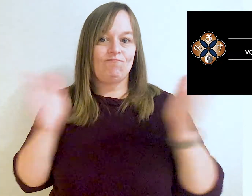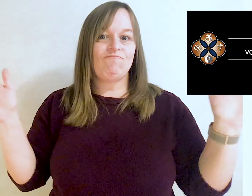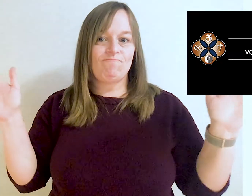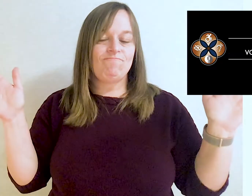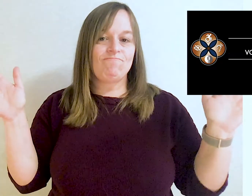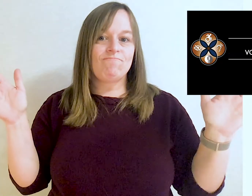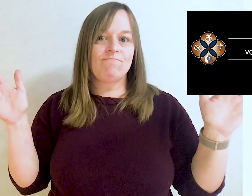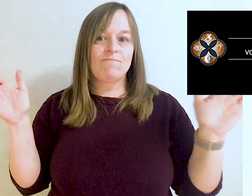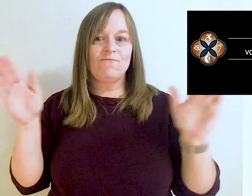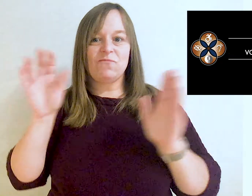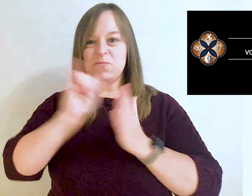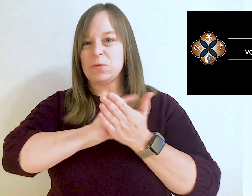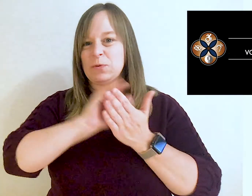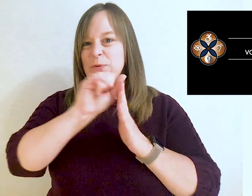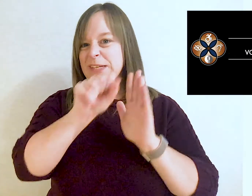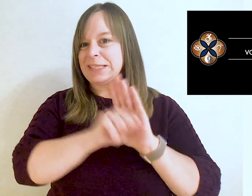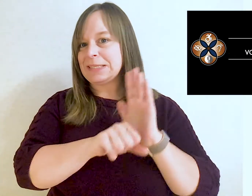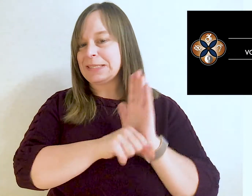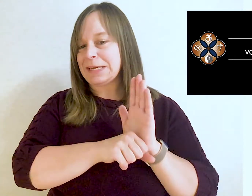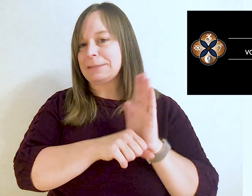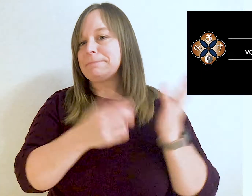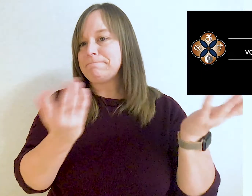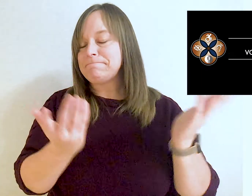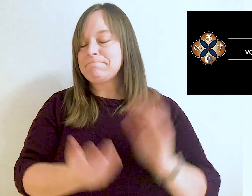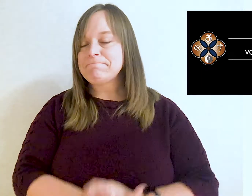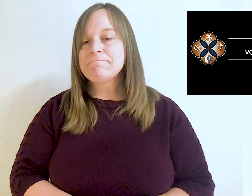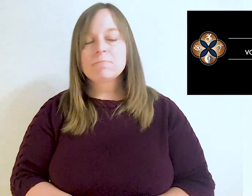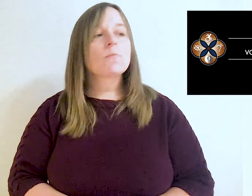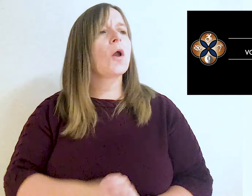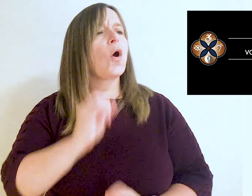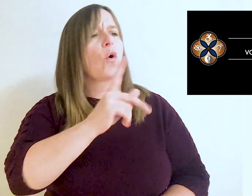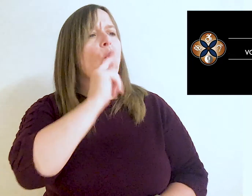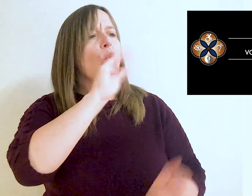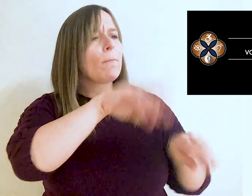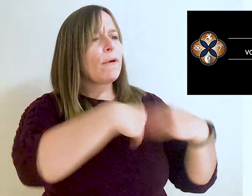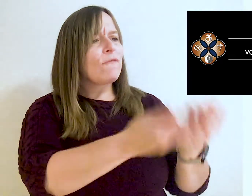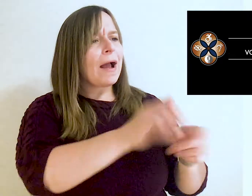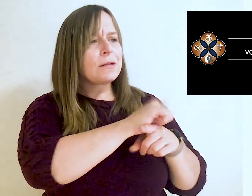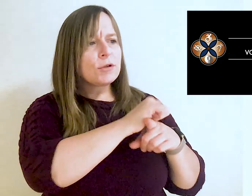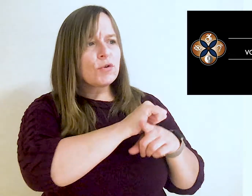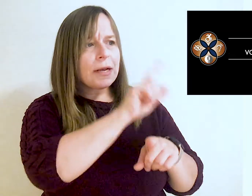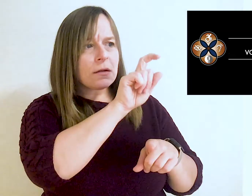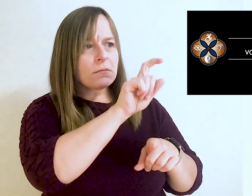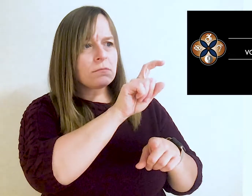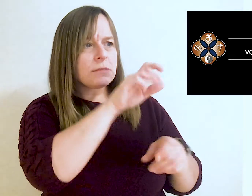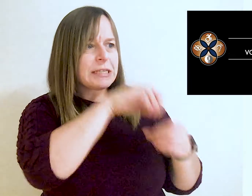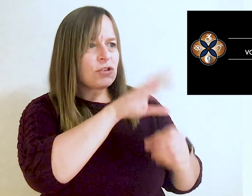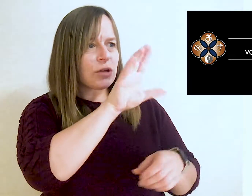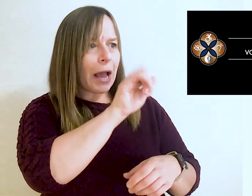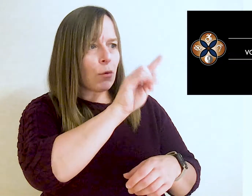varies widely across the state. K: Okay. And who provides that training within each county?